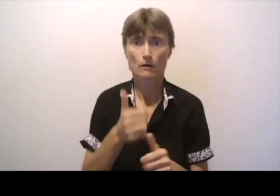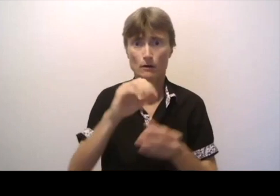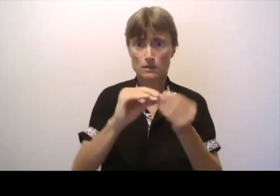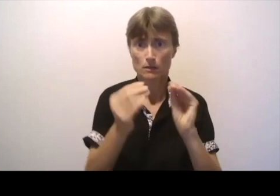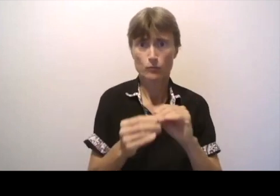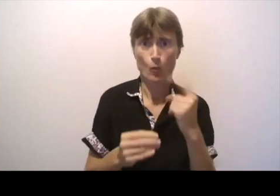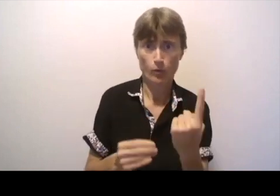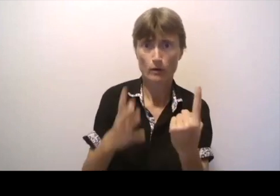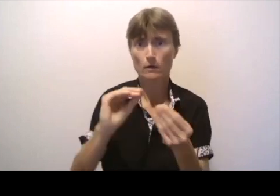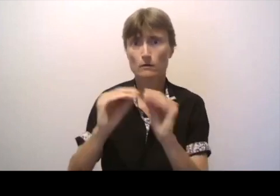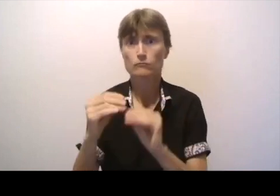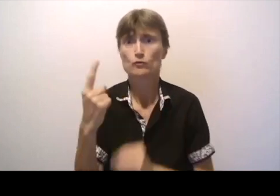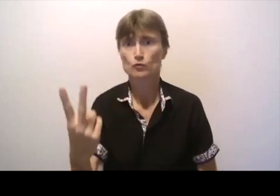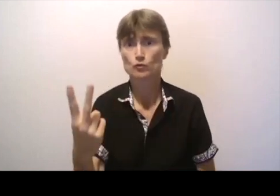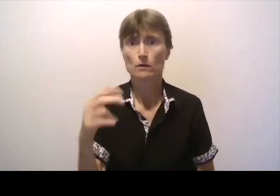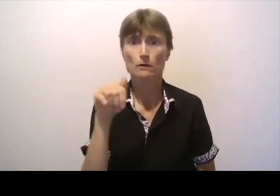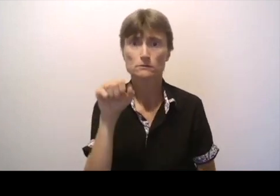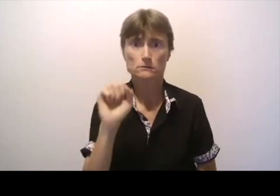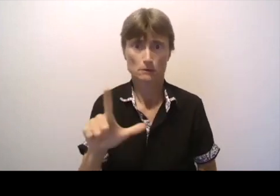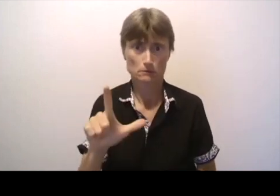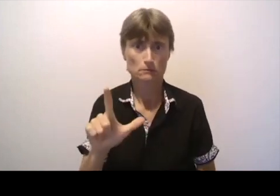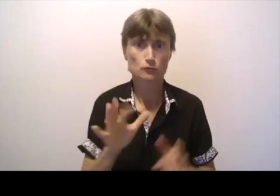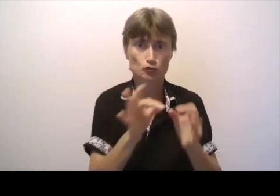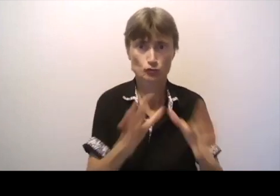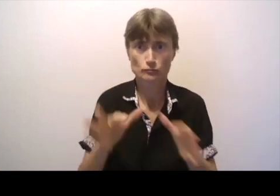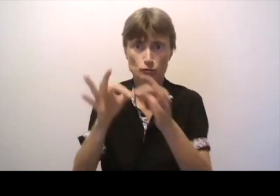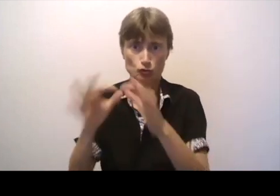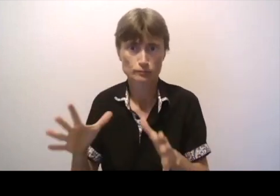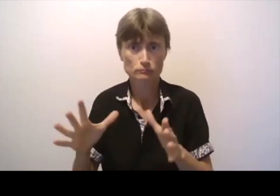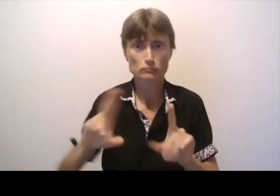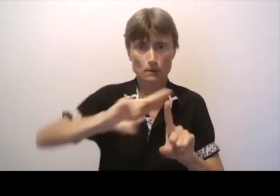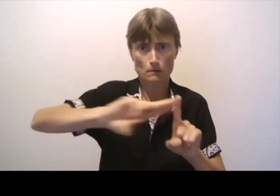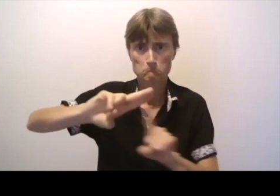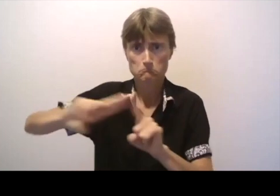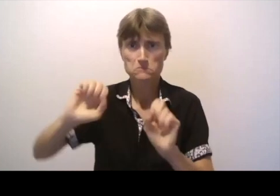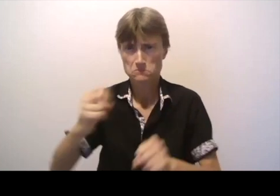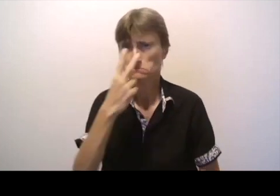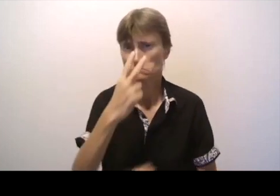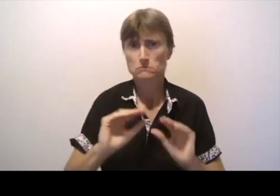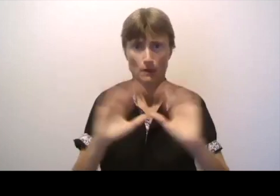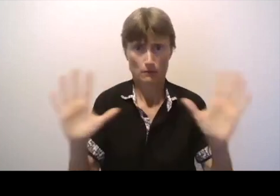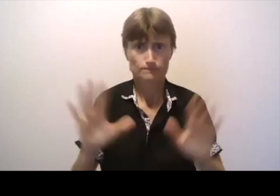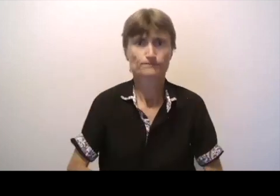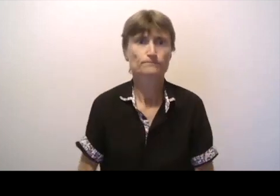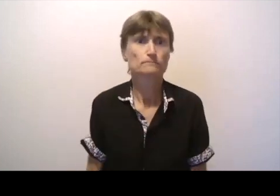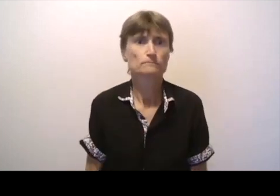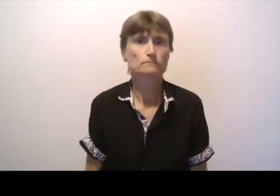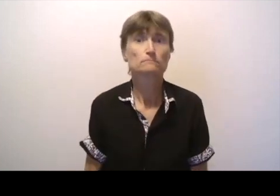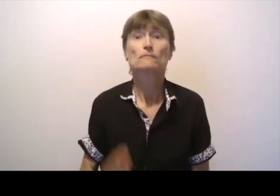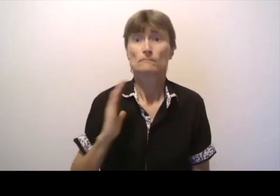interpreters and they're labeled as ASL number one and ASL number two we also have captioning embedded into